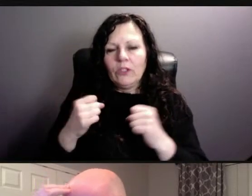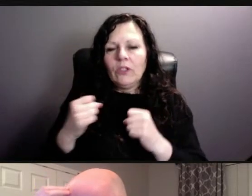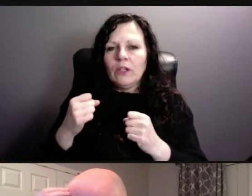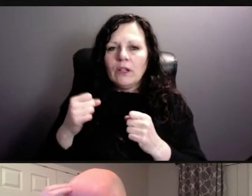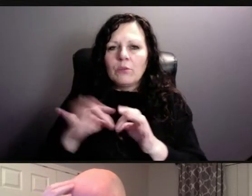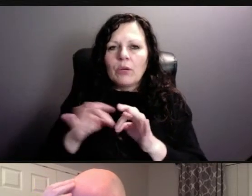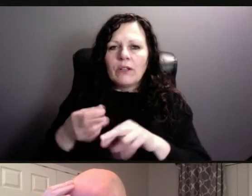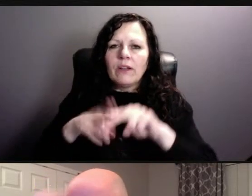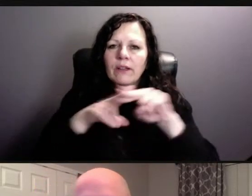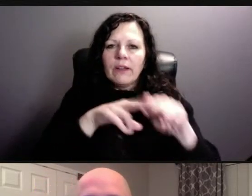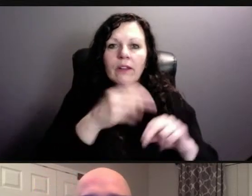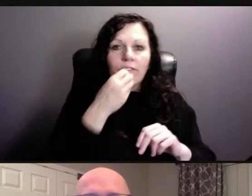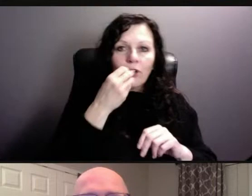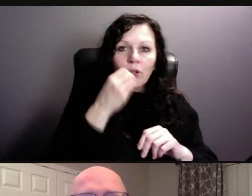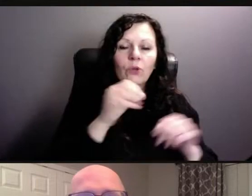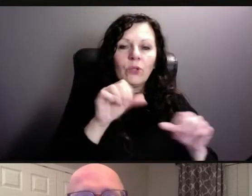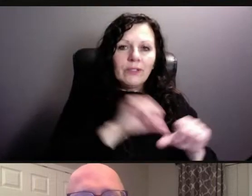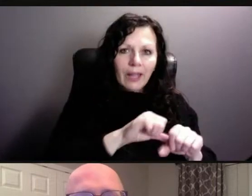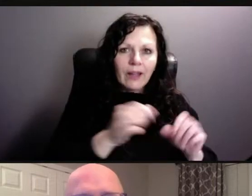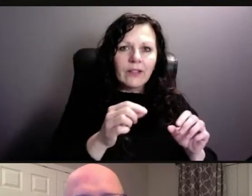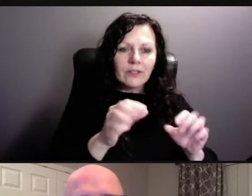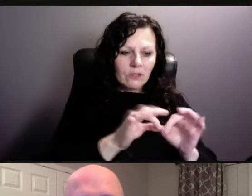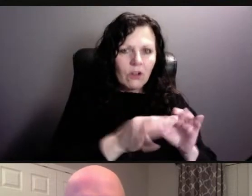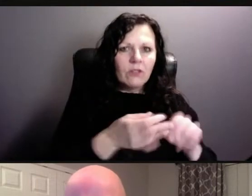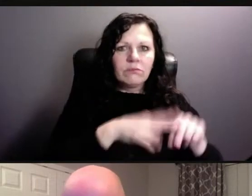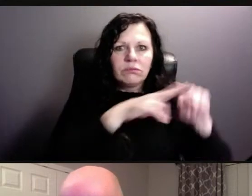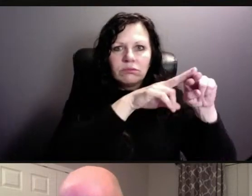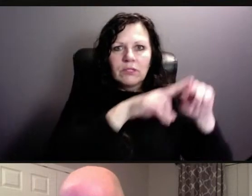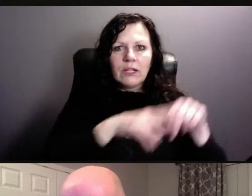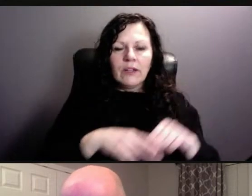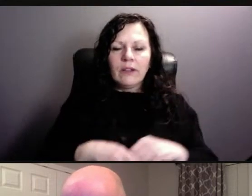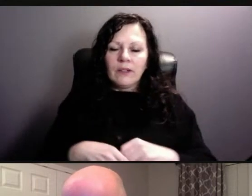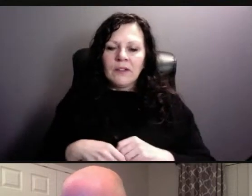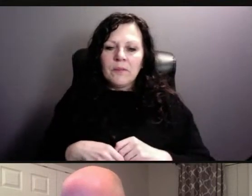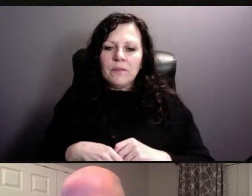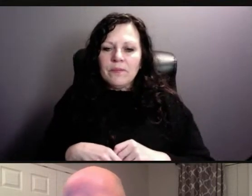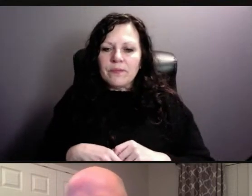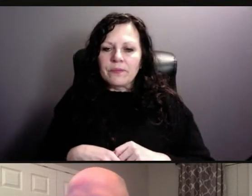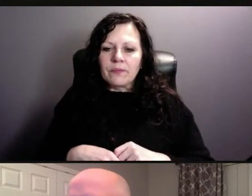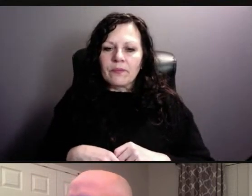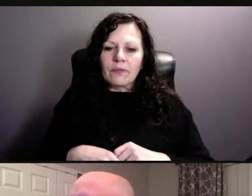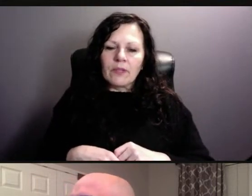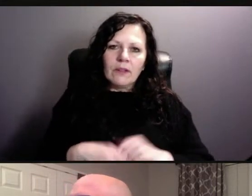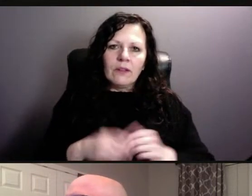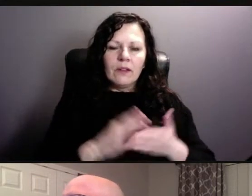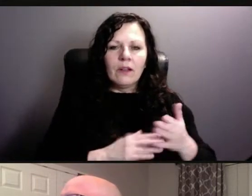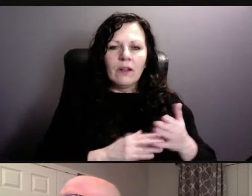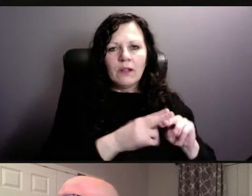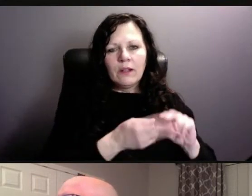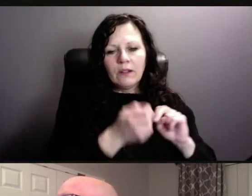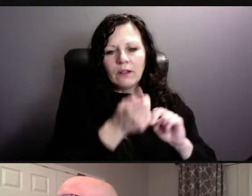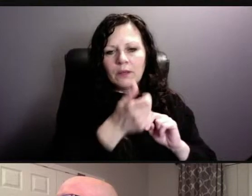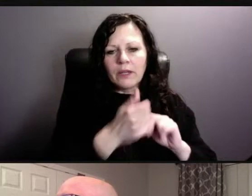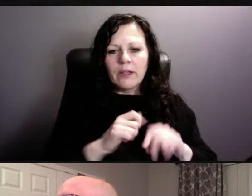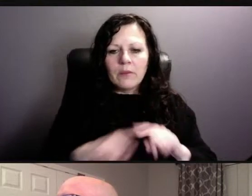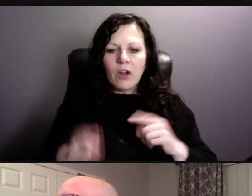EVERYBODY'S NOTICING. SHOULD NEVER SEE UTILITY BILLS ESPECIALLY THROUGH THIS COLD